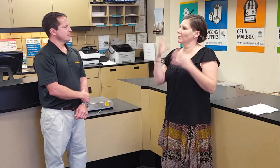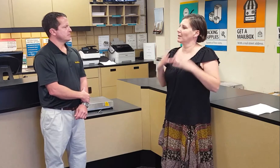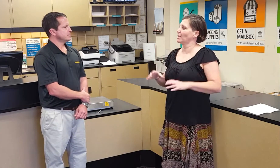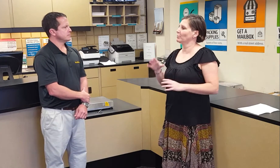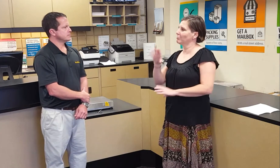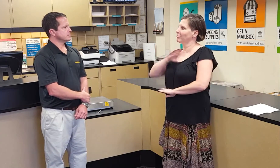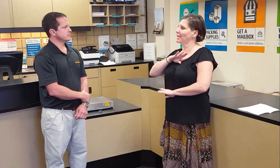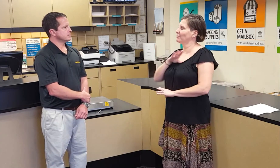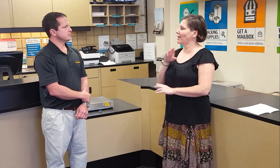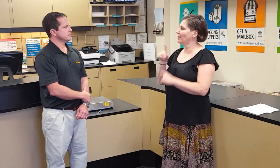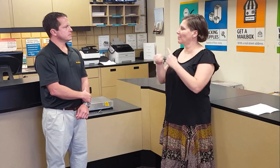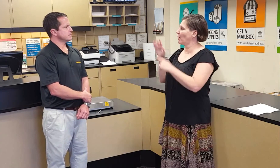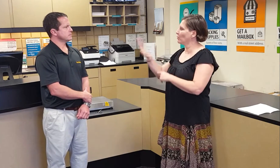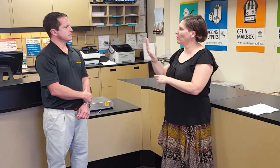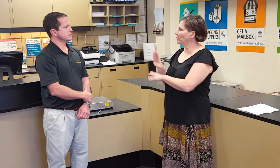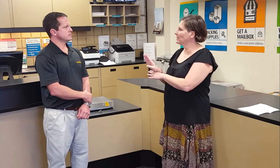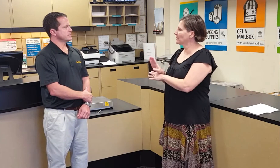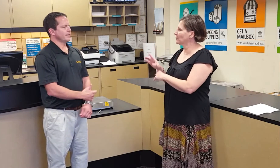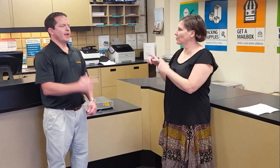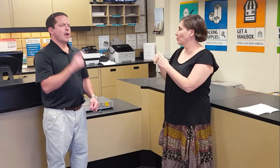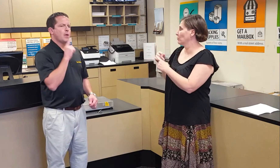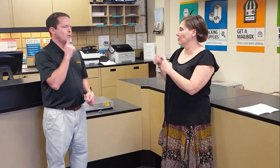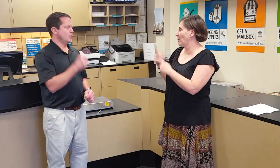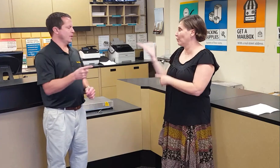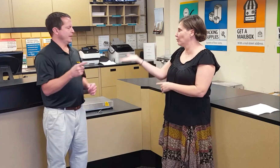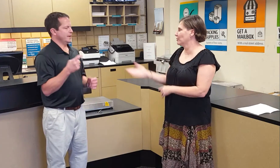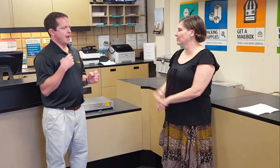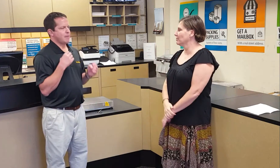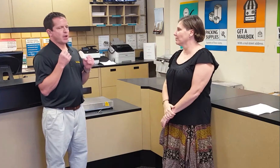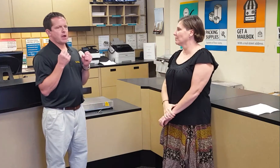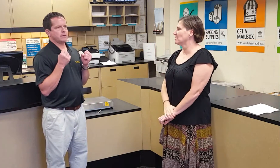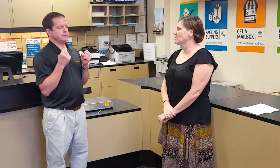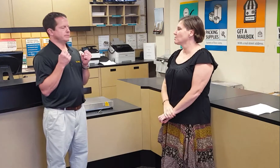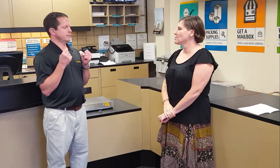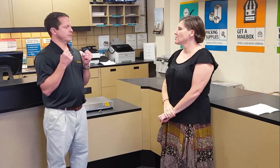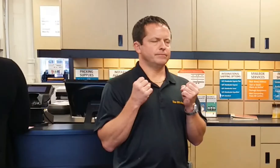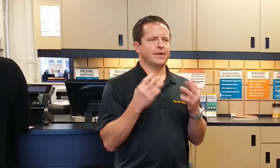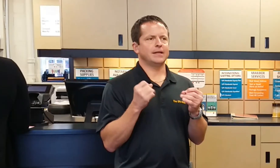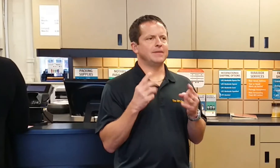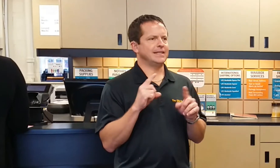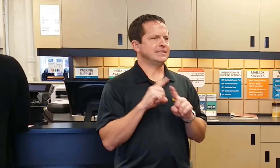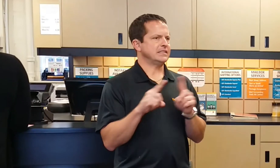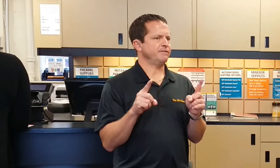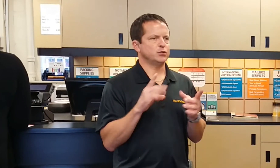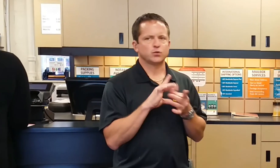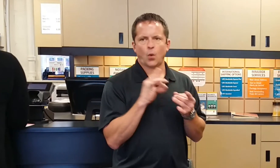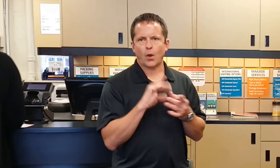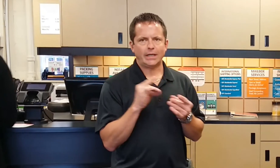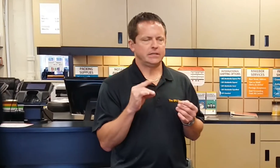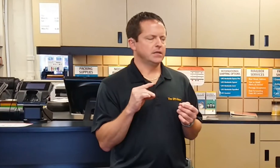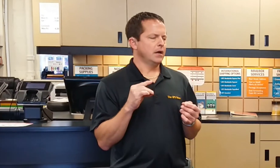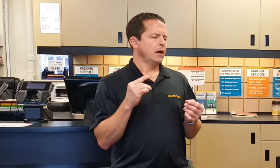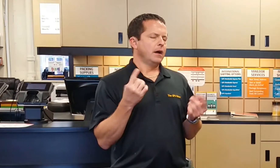Customers, satisfied customers have with your business or with you? There's a lot at different stories